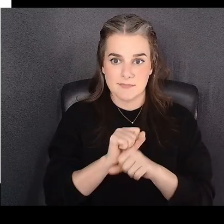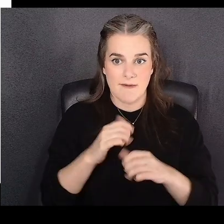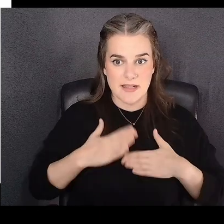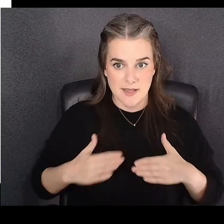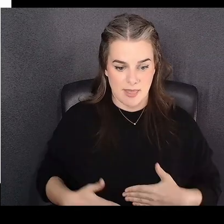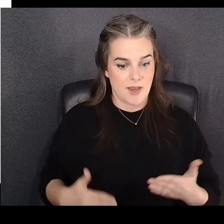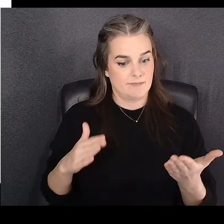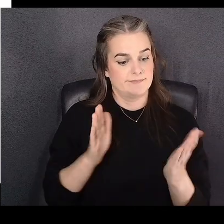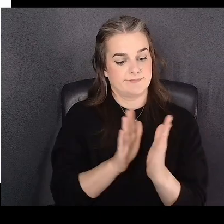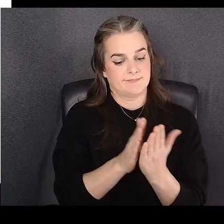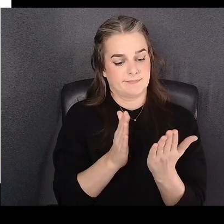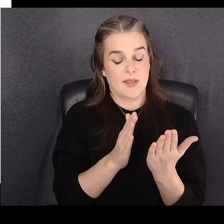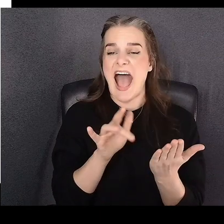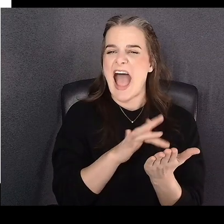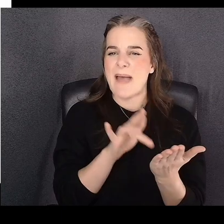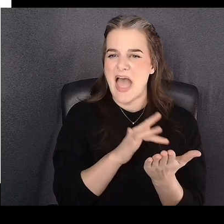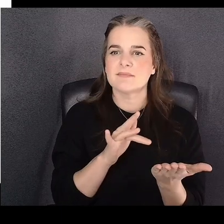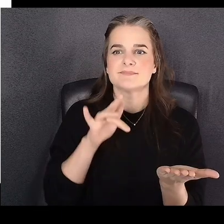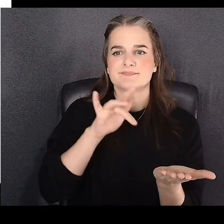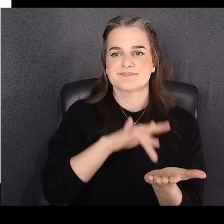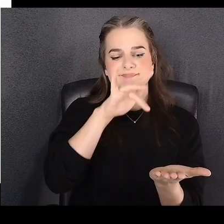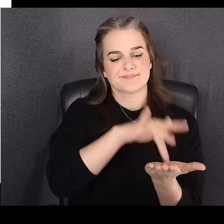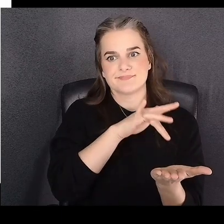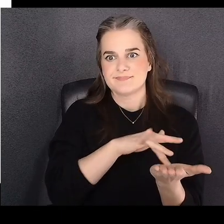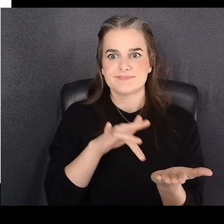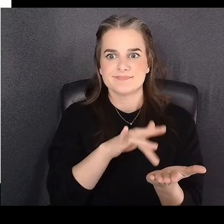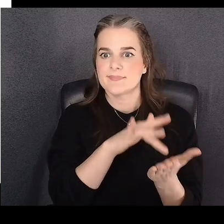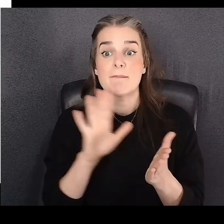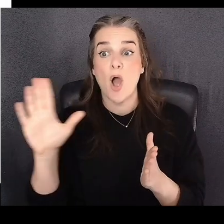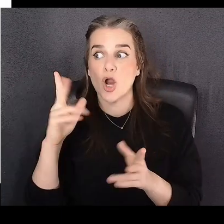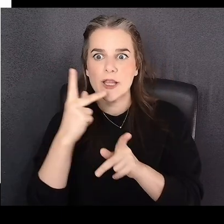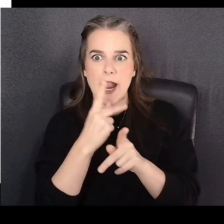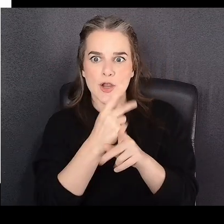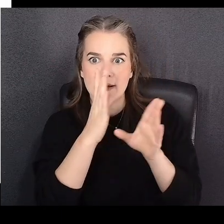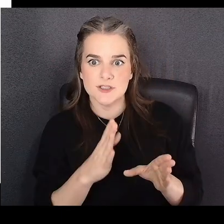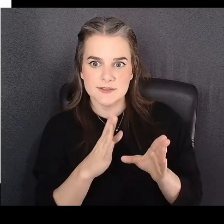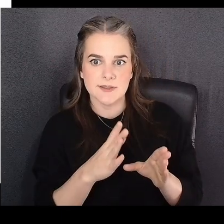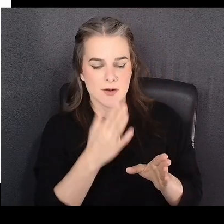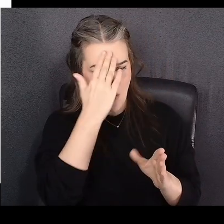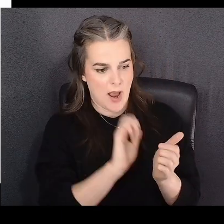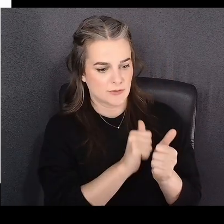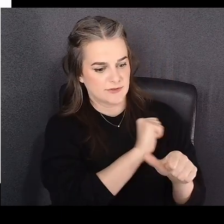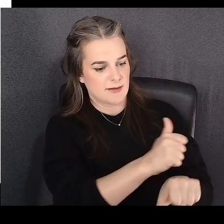as well as her caregivers also know how to set it up for her and make sure that she's able to navigate it when she is having